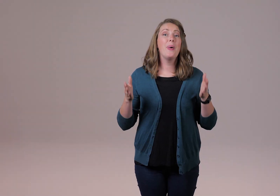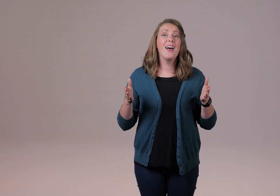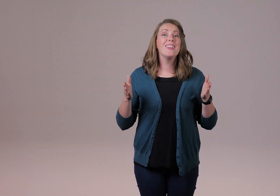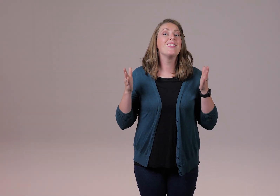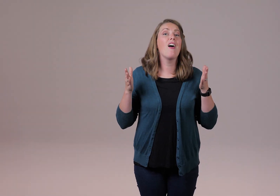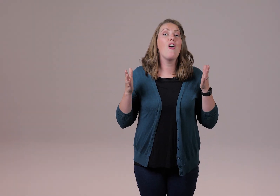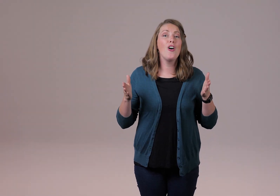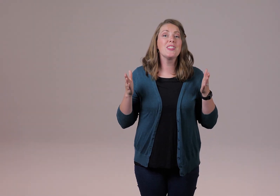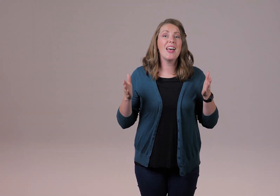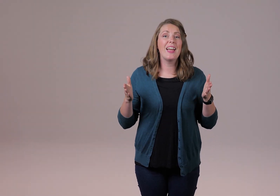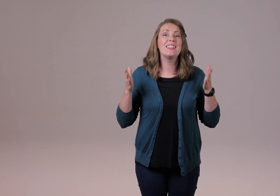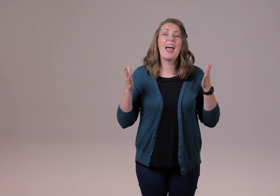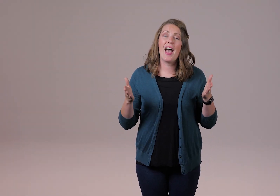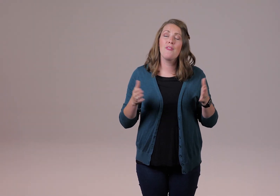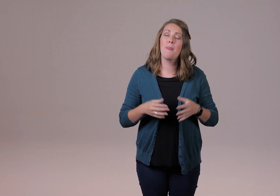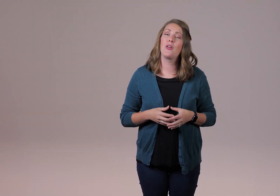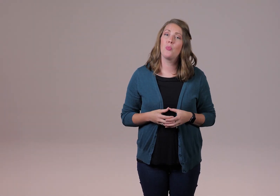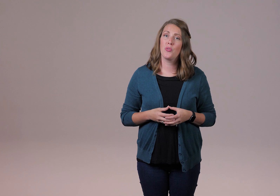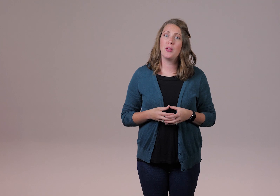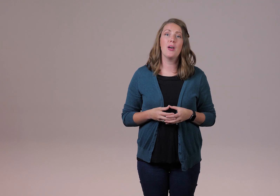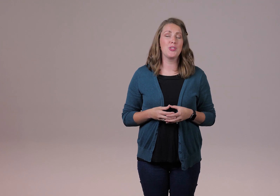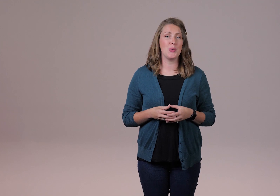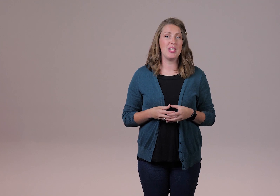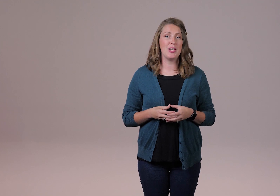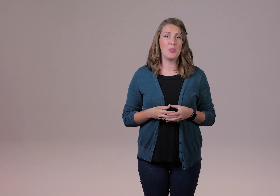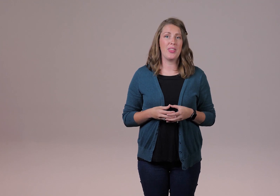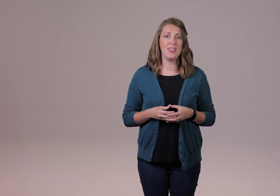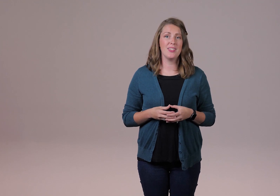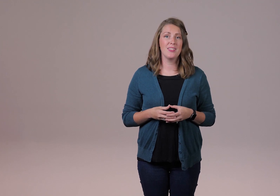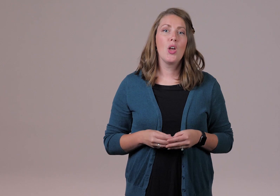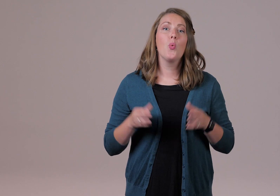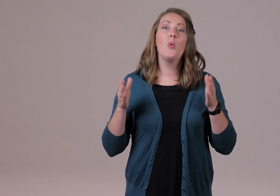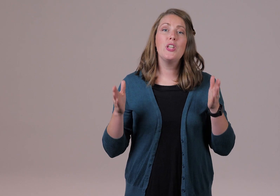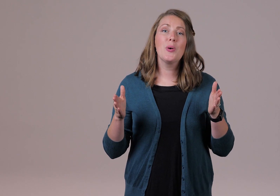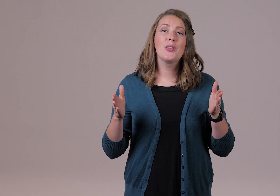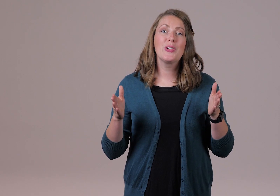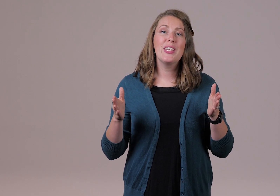but not all signs have a mouth morpheme associated with it. When you are learning a